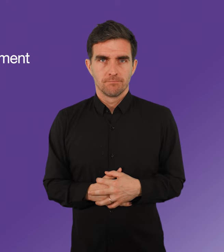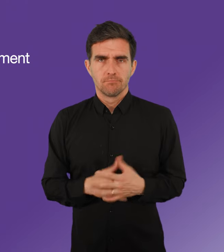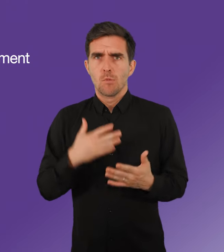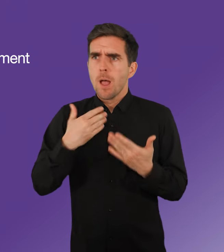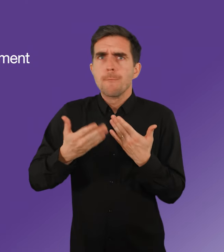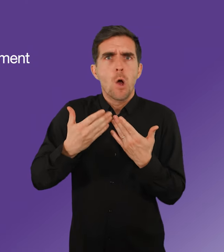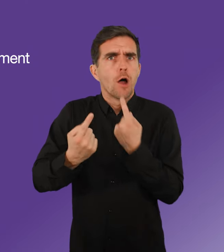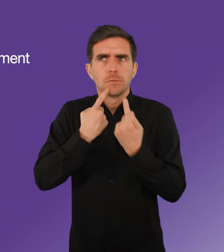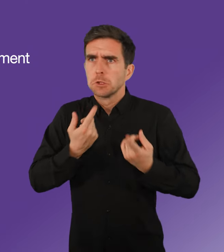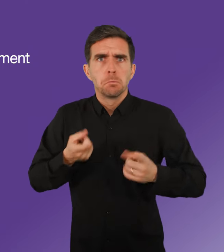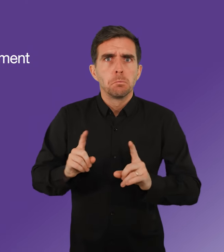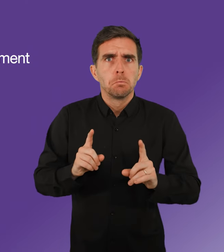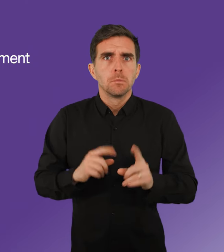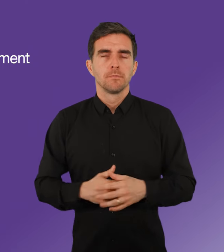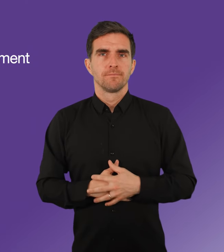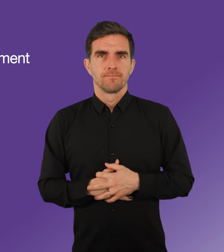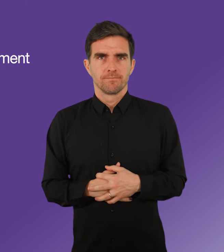Where to find more information